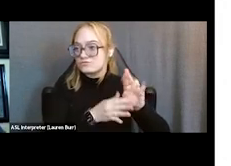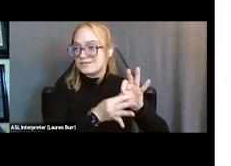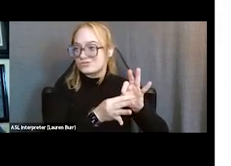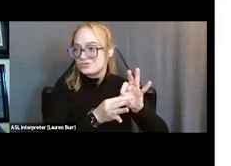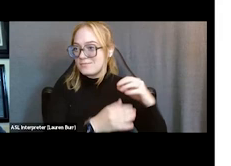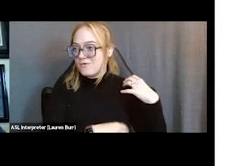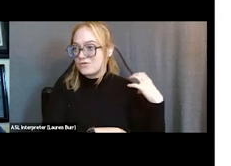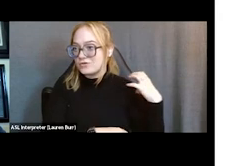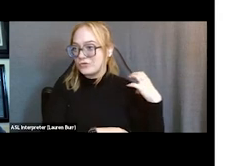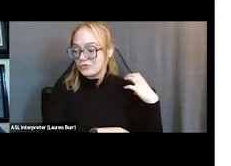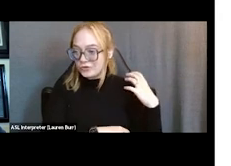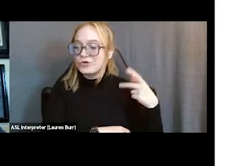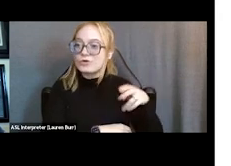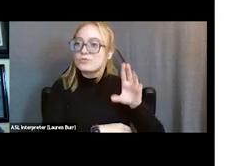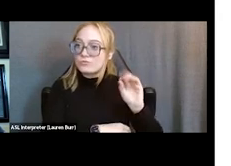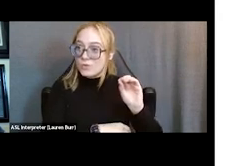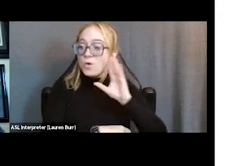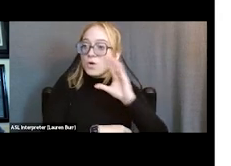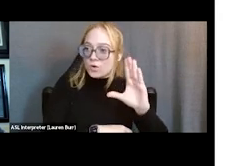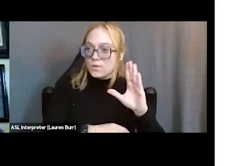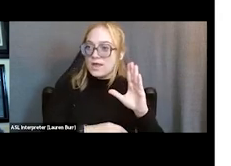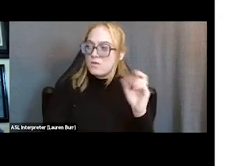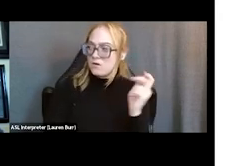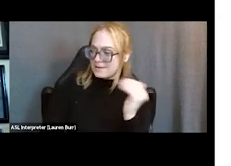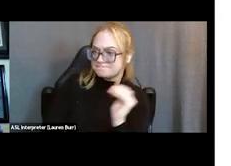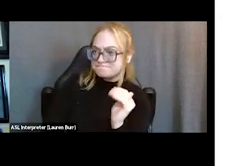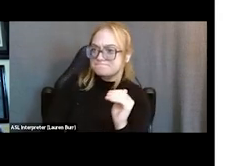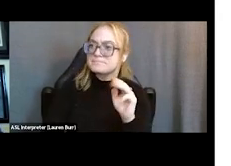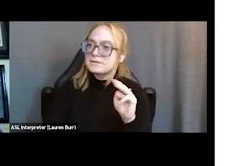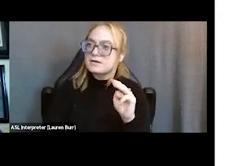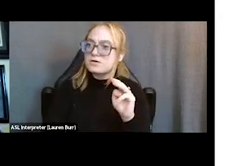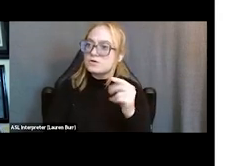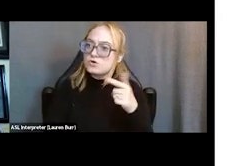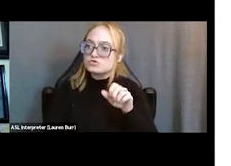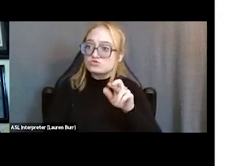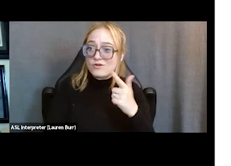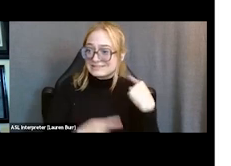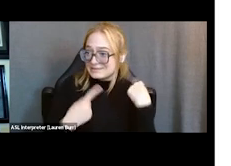and then they'll come back and say, hey Georgi, it's been 30 days and I haven't gotten an application.